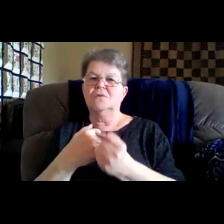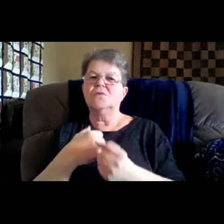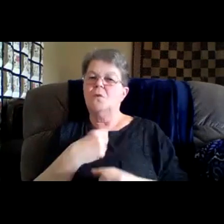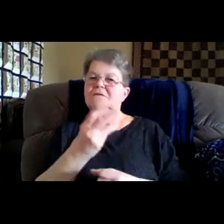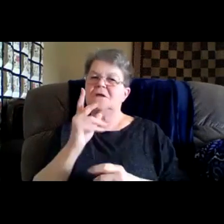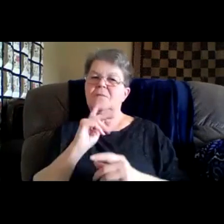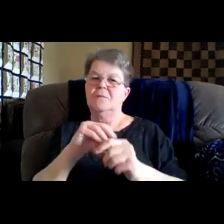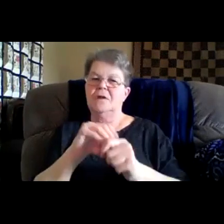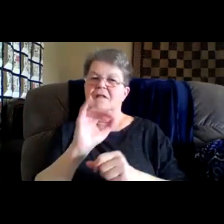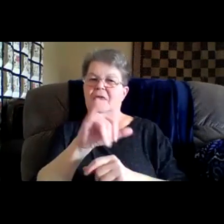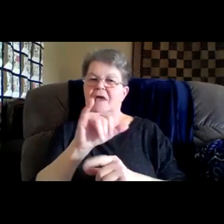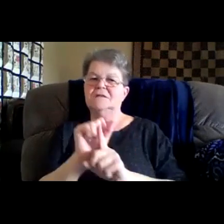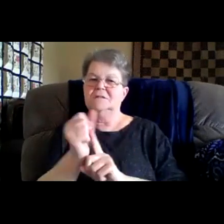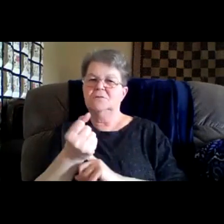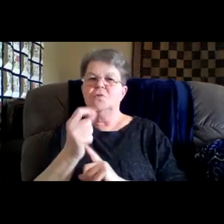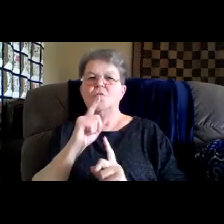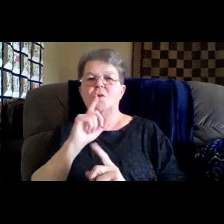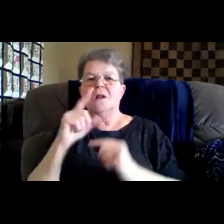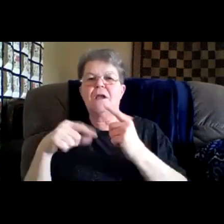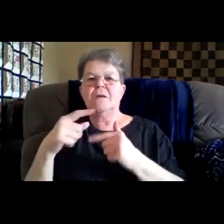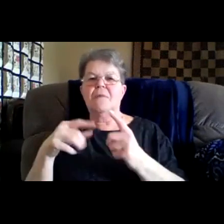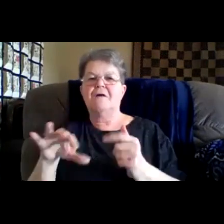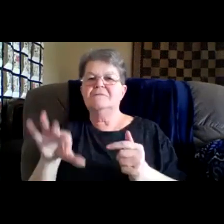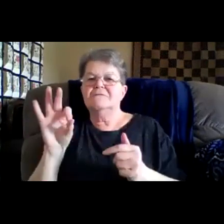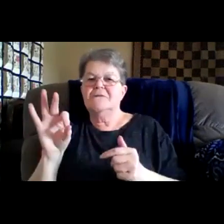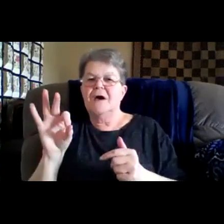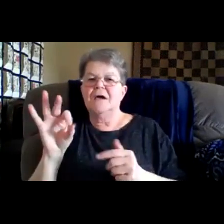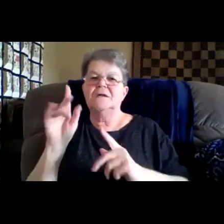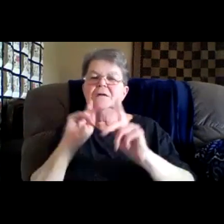and it's really about finding the people